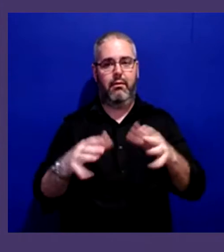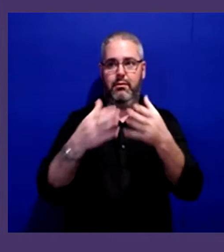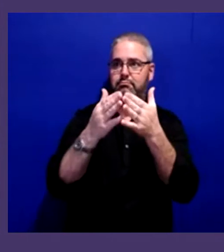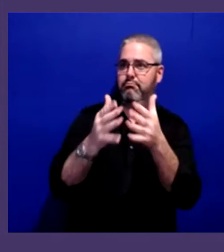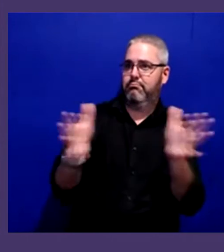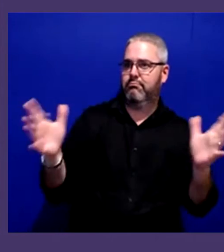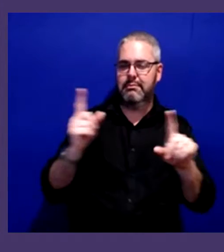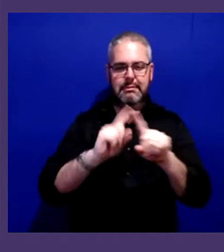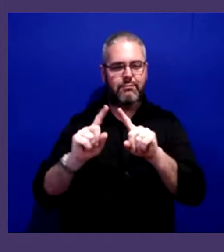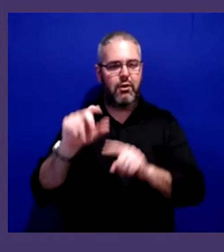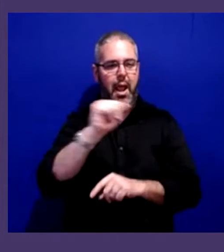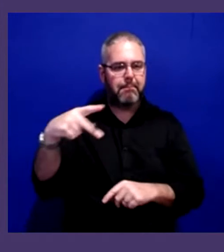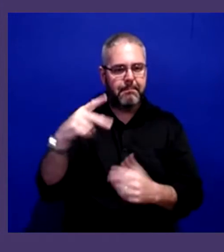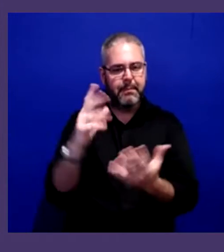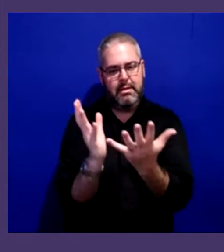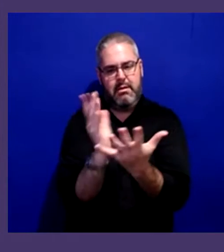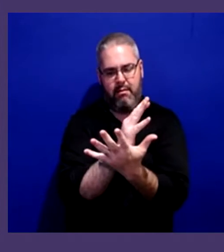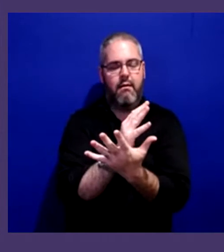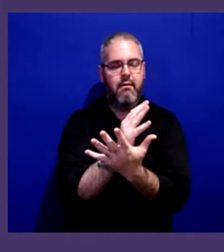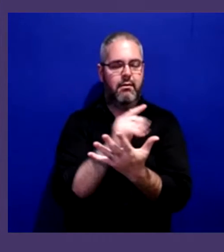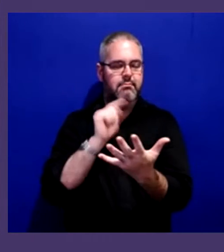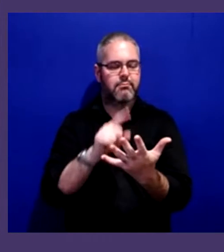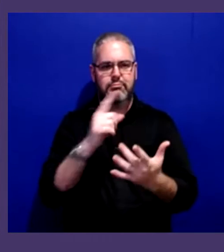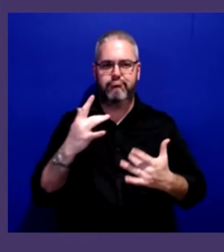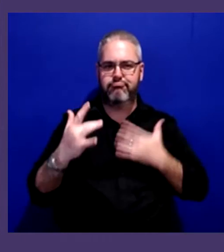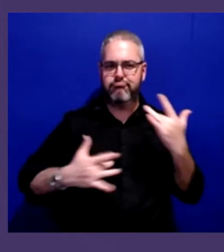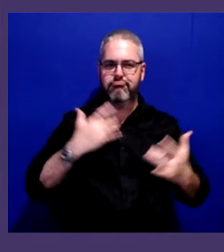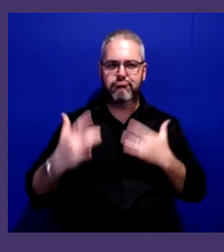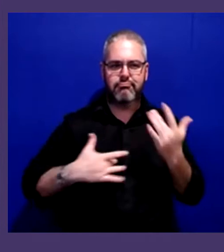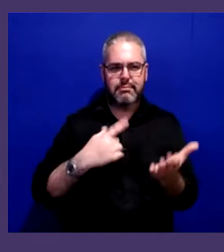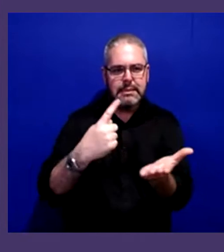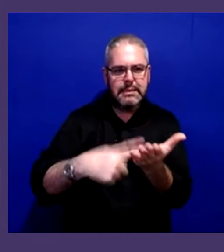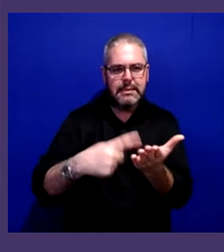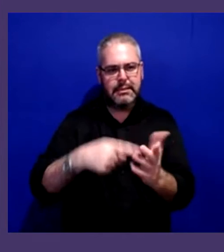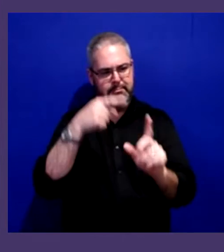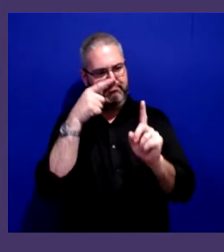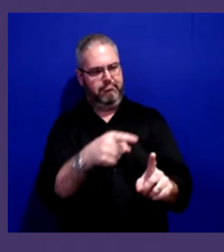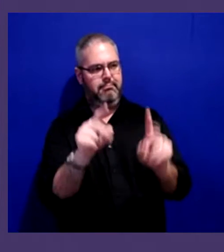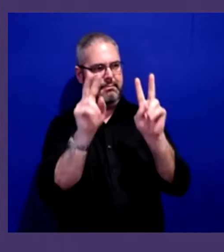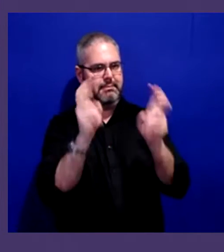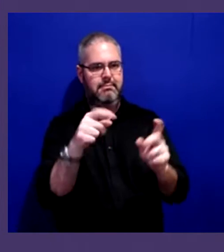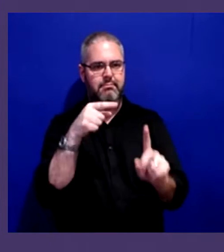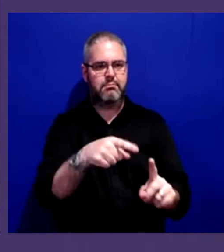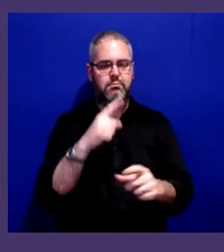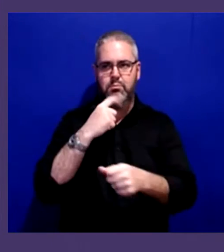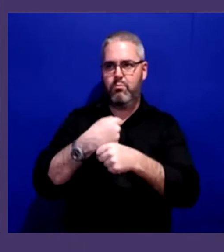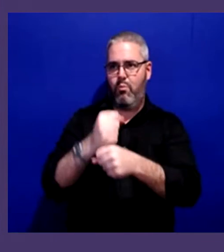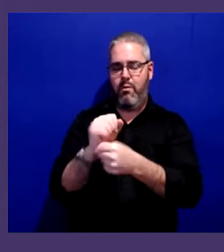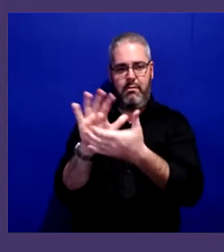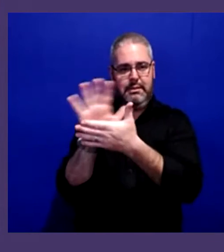and I'm really excited to be talking specifically about product design and neurodiversity.